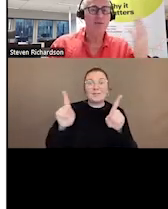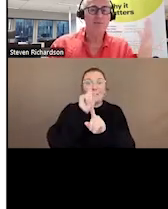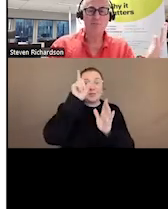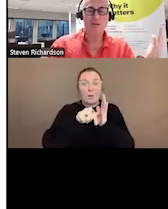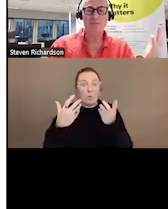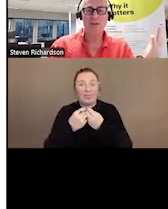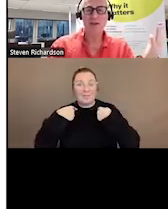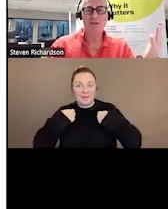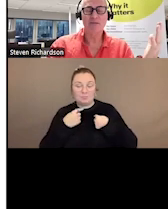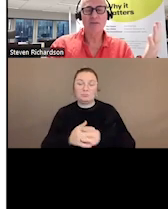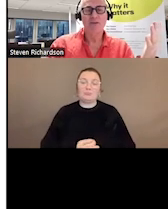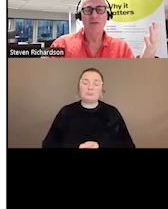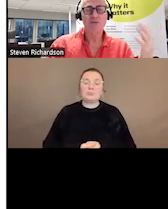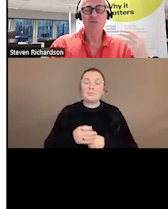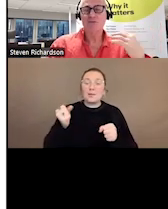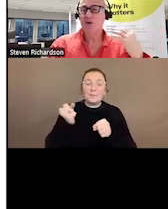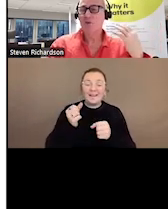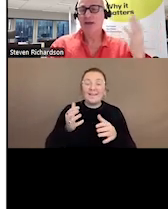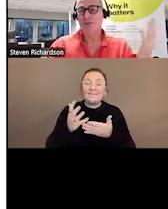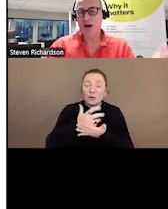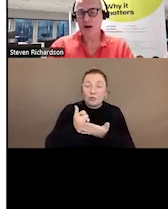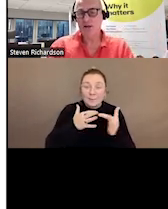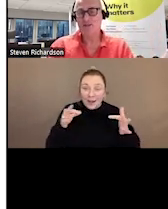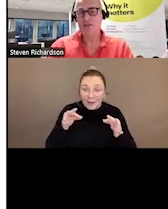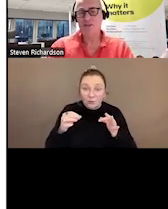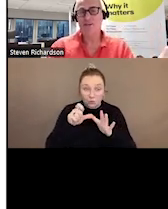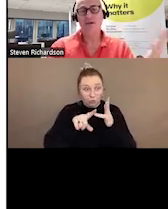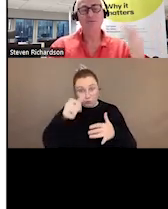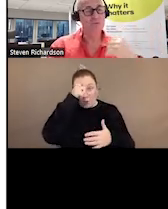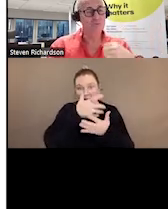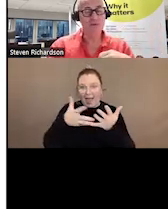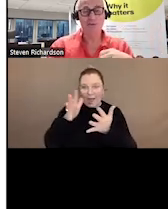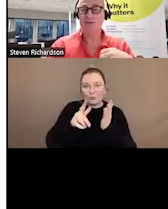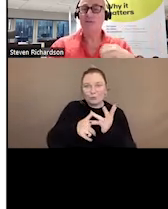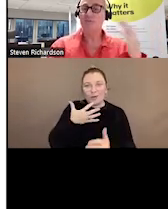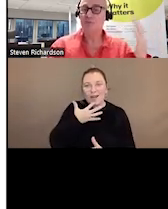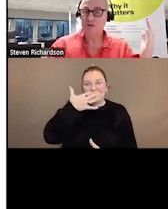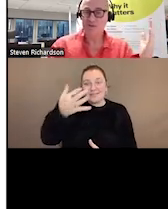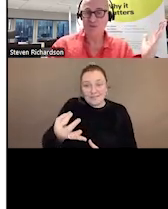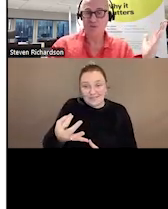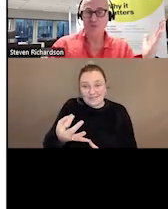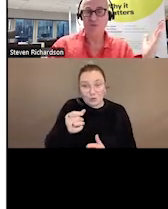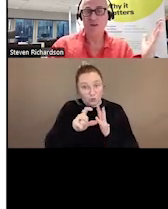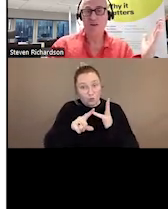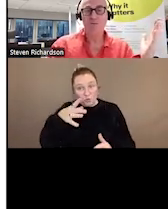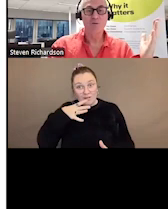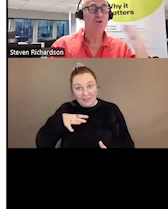a fundraising plan. Do you know how to ask? Do you really need to ask? Yes, you do. Which